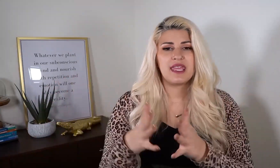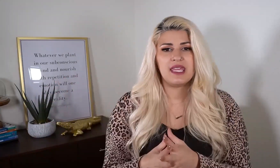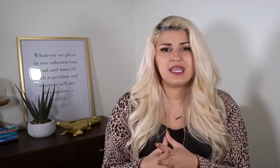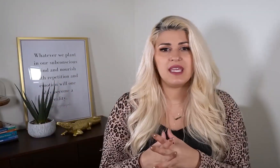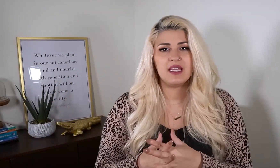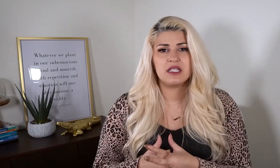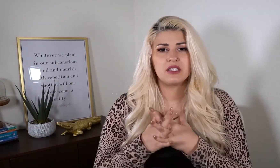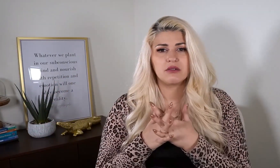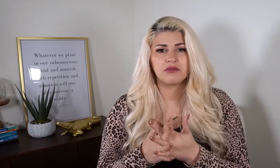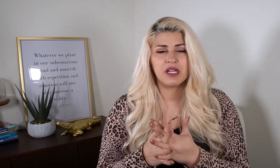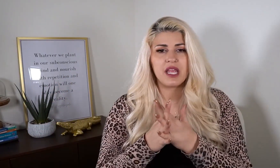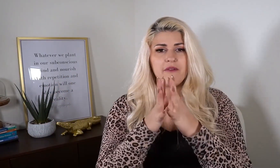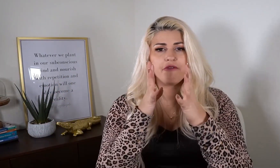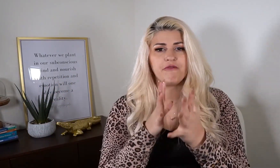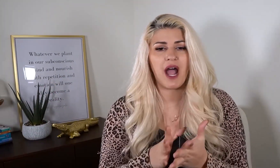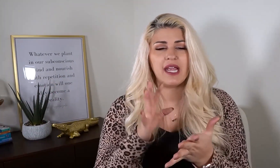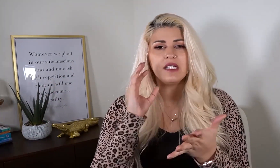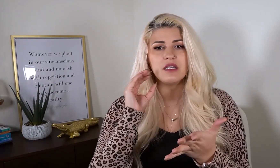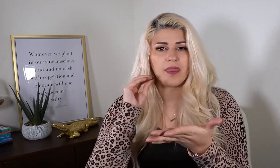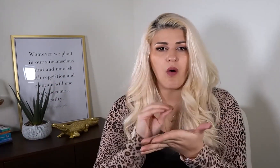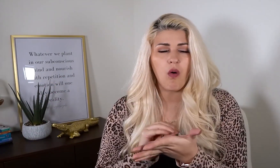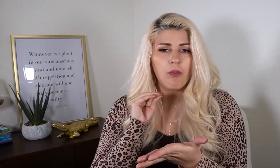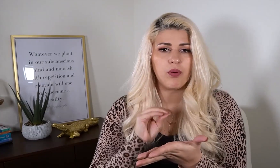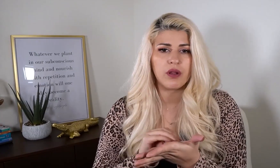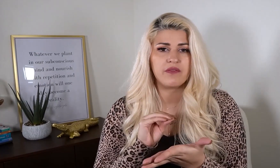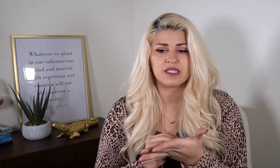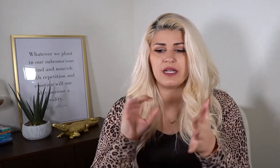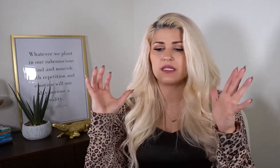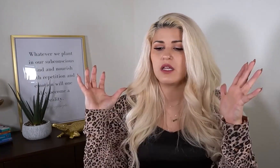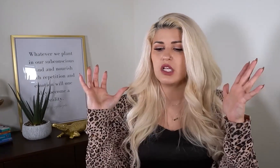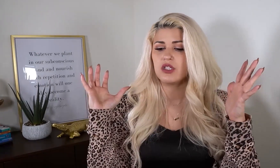The key is to really find the whole point of the sentence.